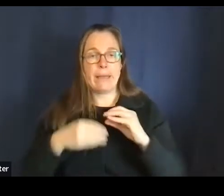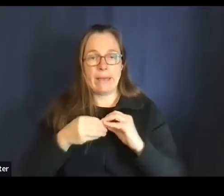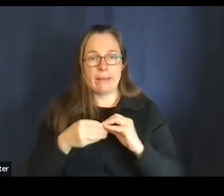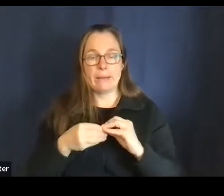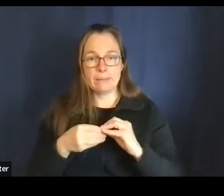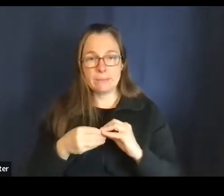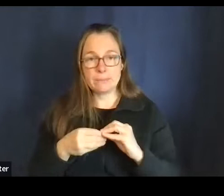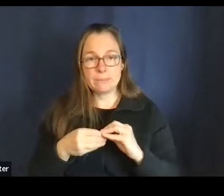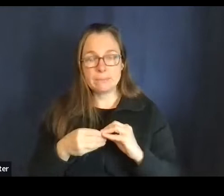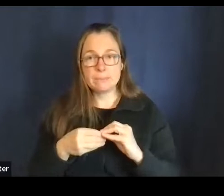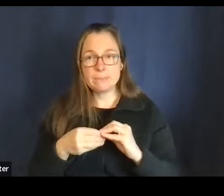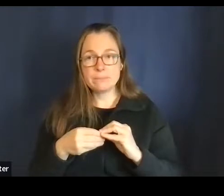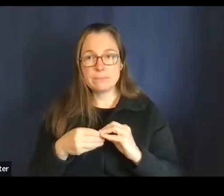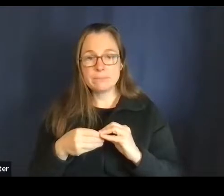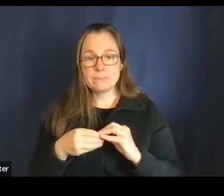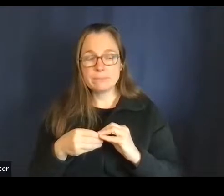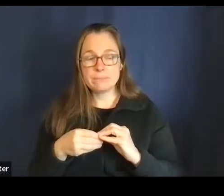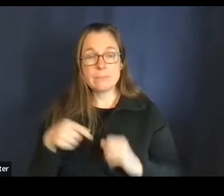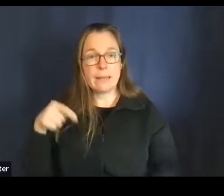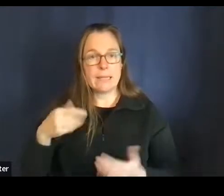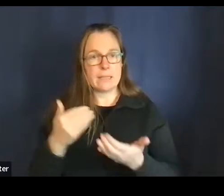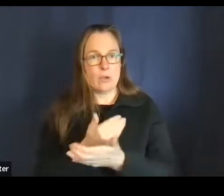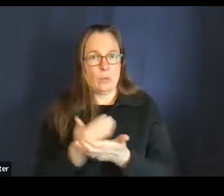this is while this is new for us, certainly